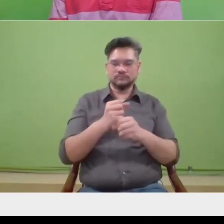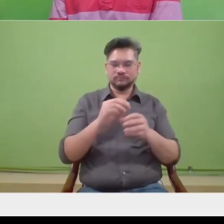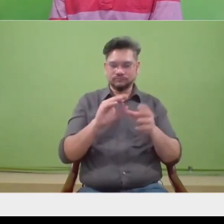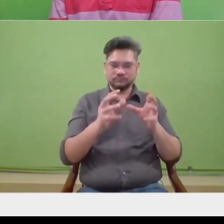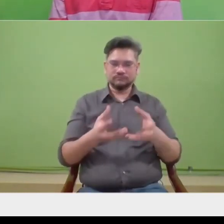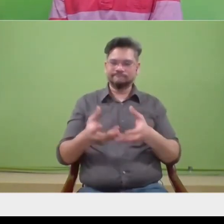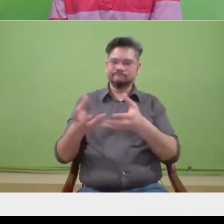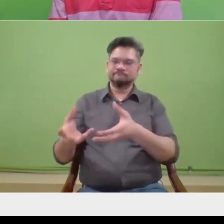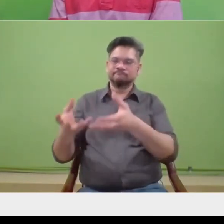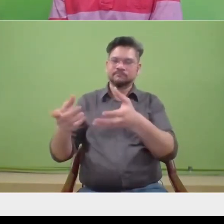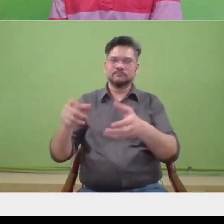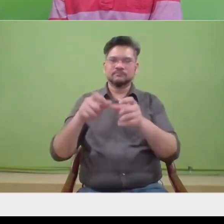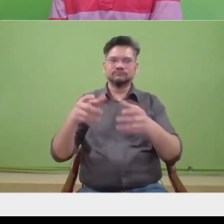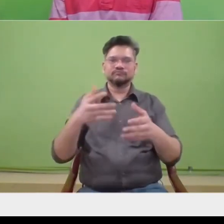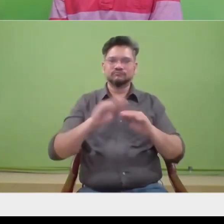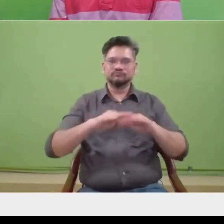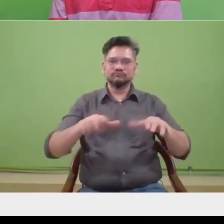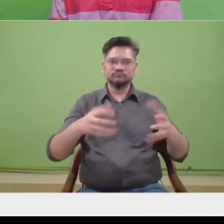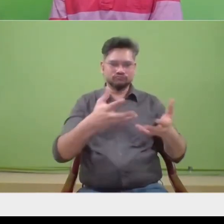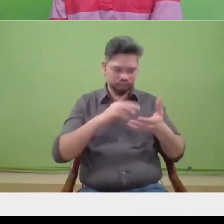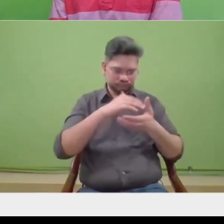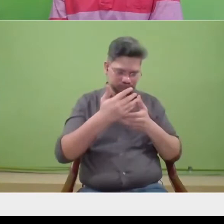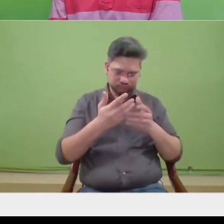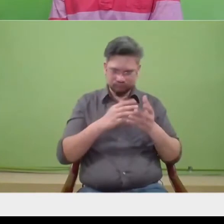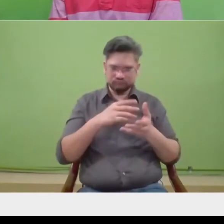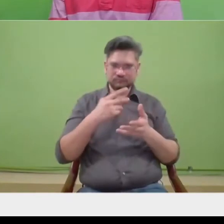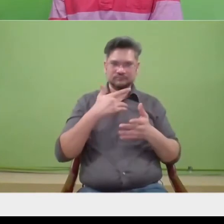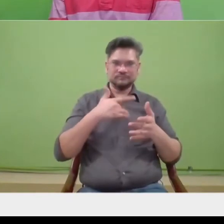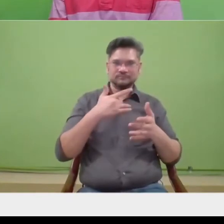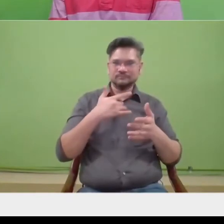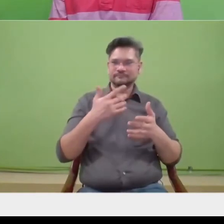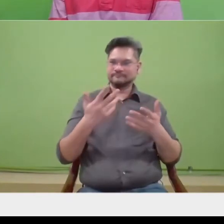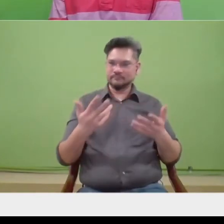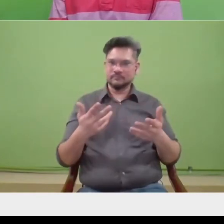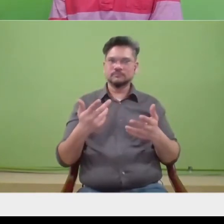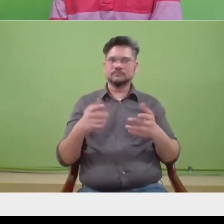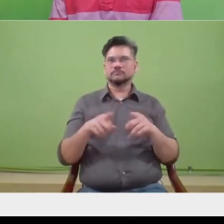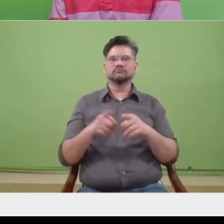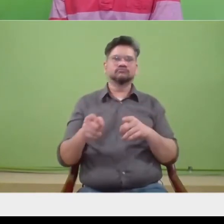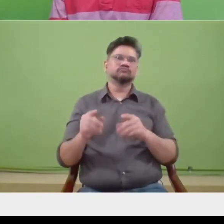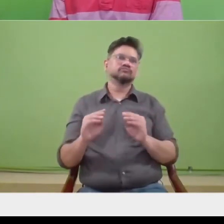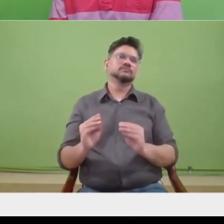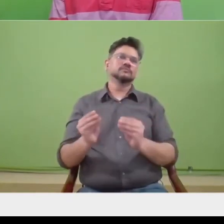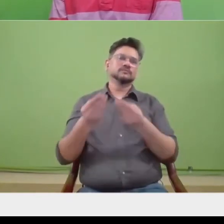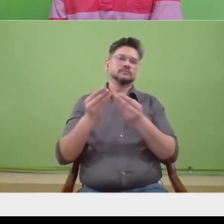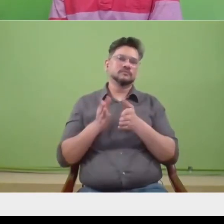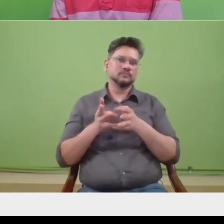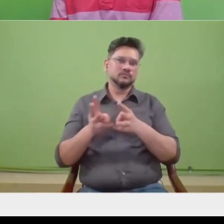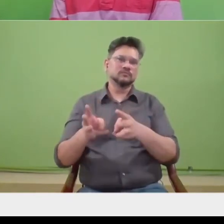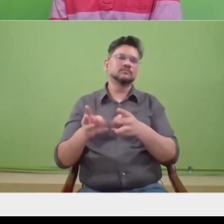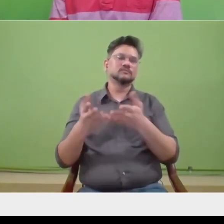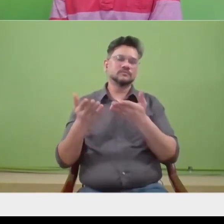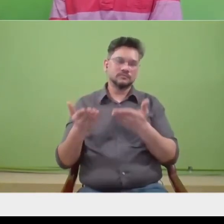well now that if that becomes a dominant teaching learning methodology then it actually that